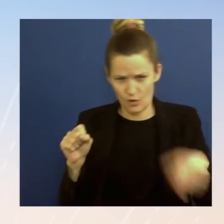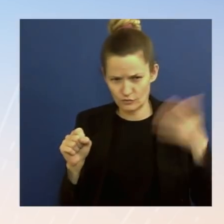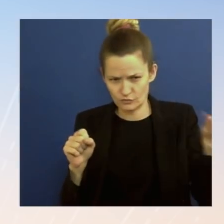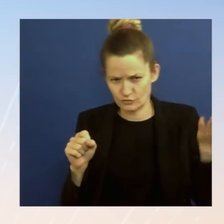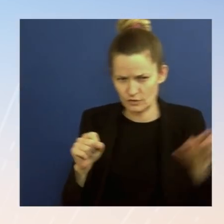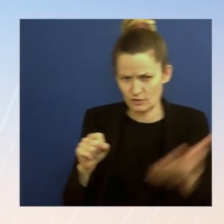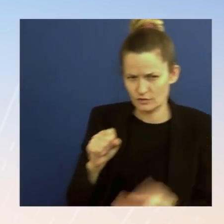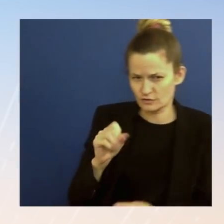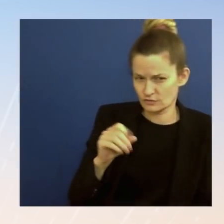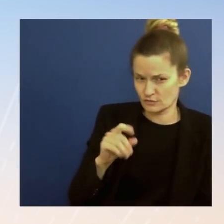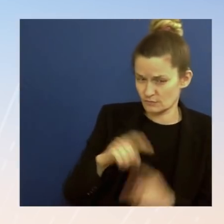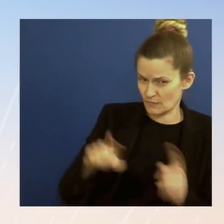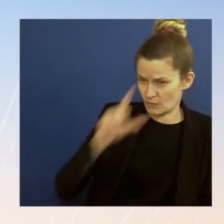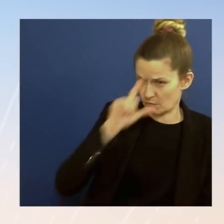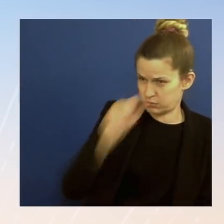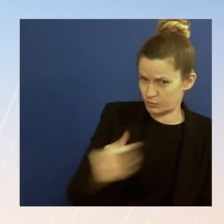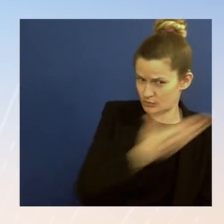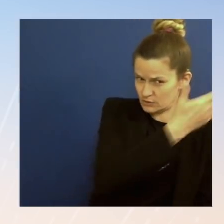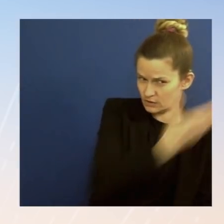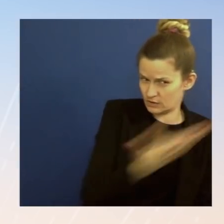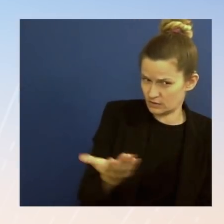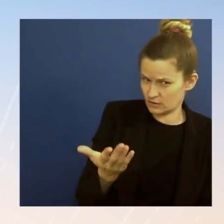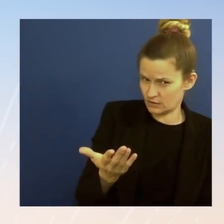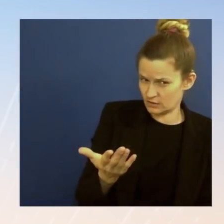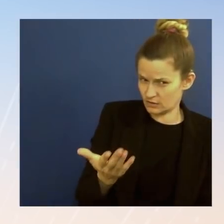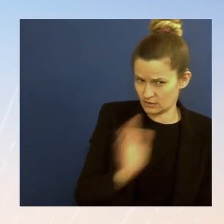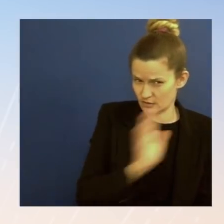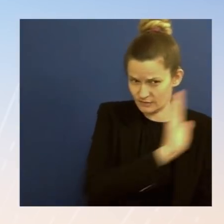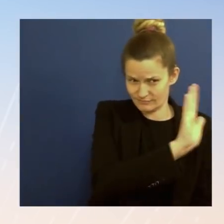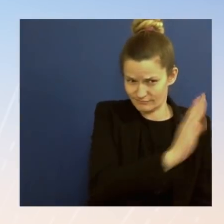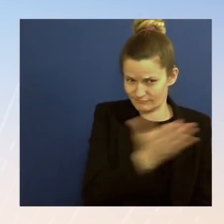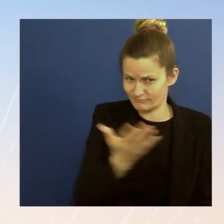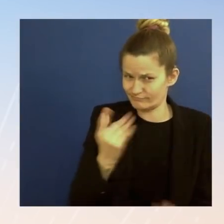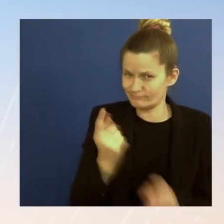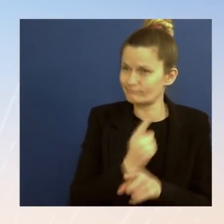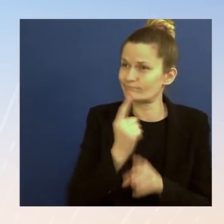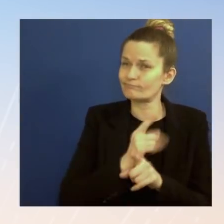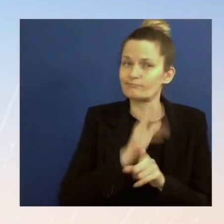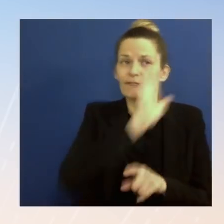you know, would pay attention to something like that? I mean, he didn't need provocation to, you know, invade Ukraine.